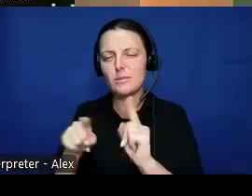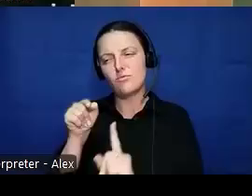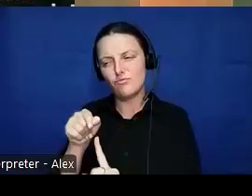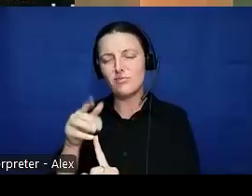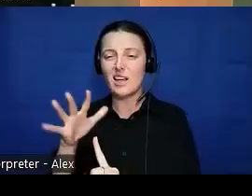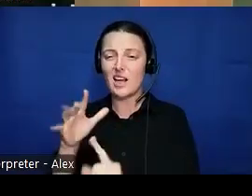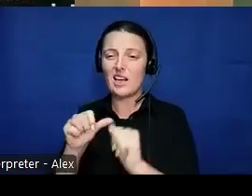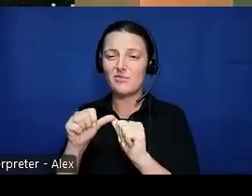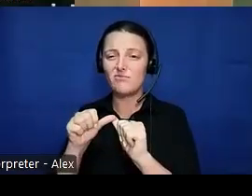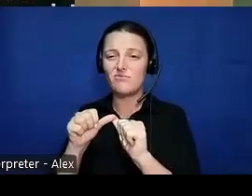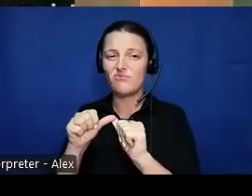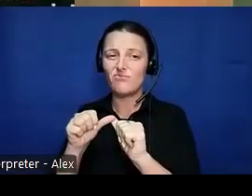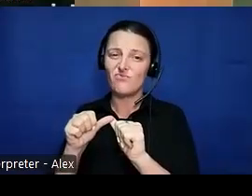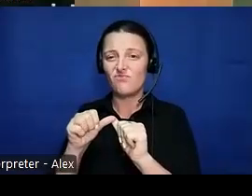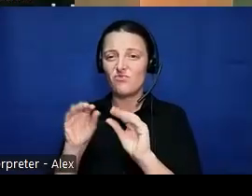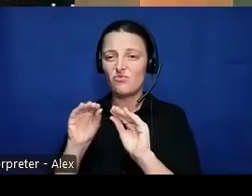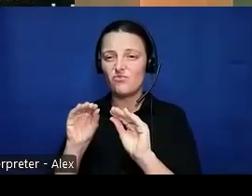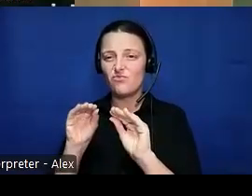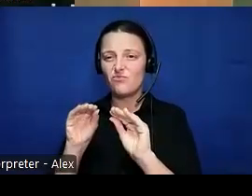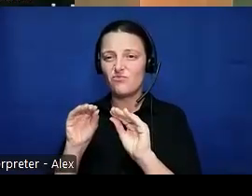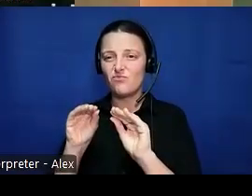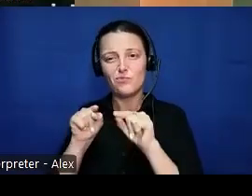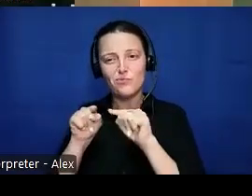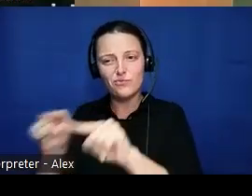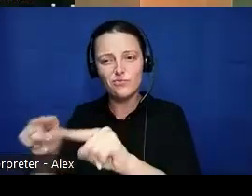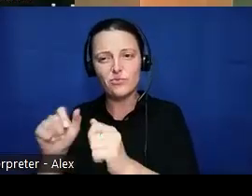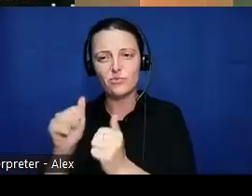seeing. I mean, we have a kind of international collaboration about this. We're writing a book